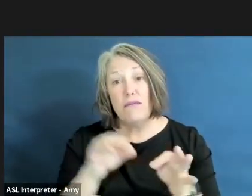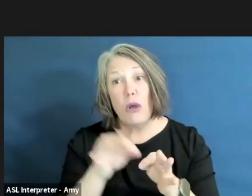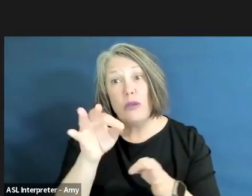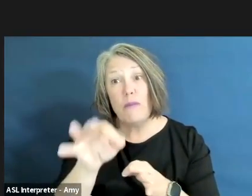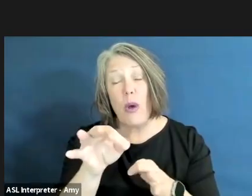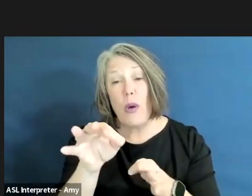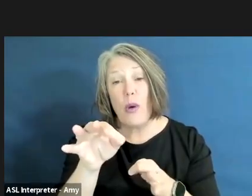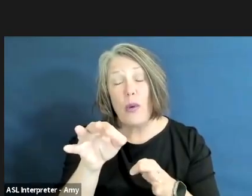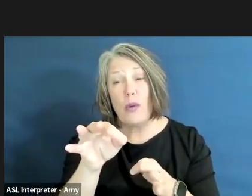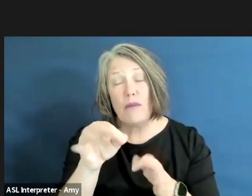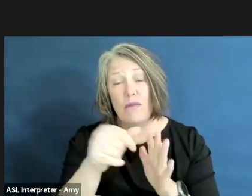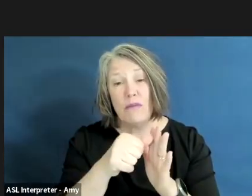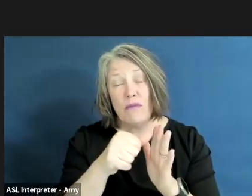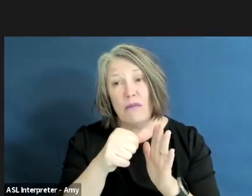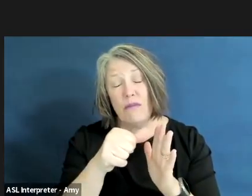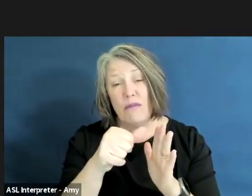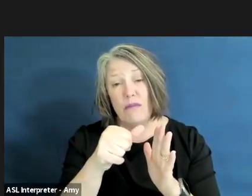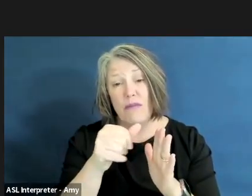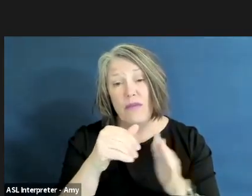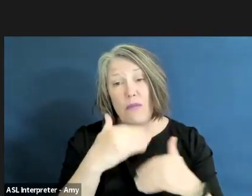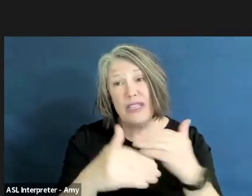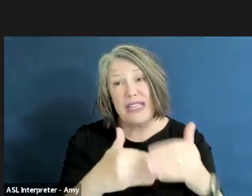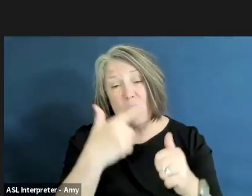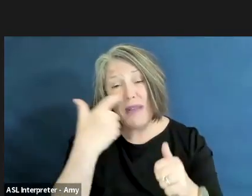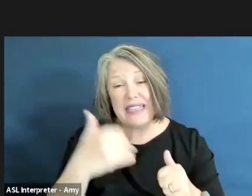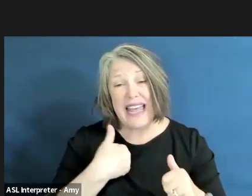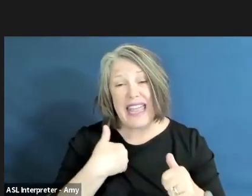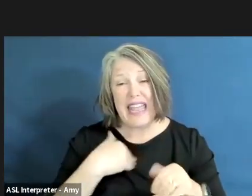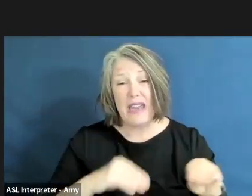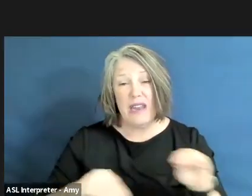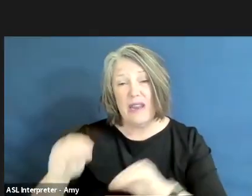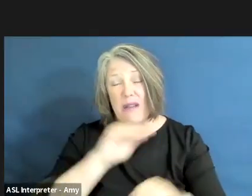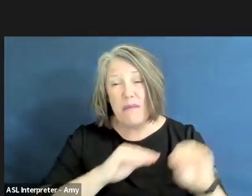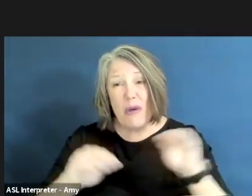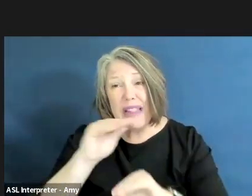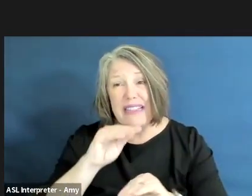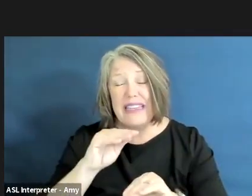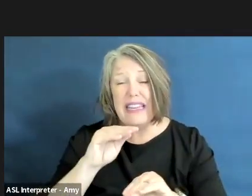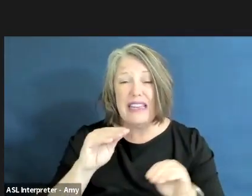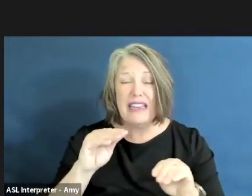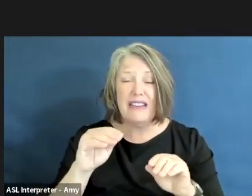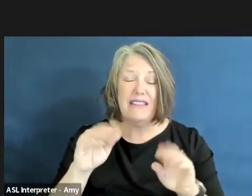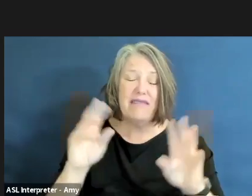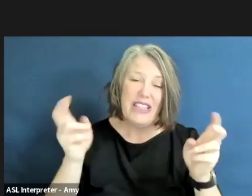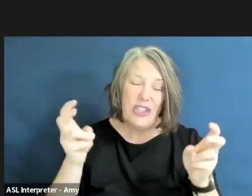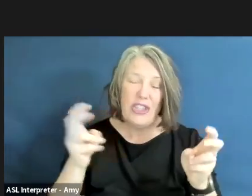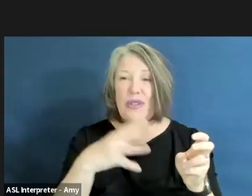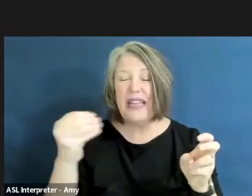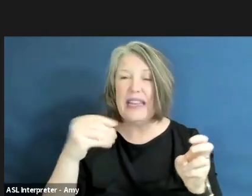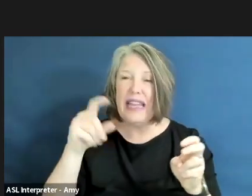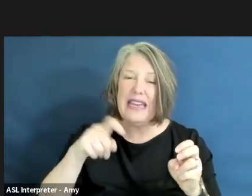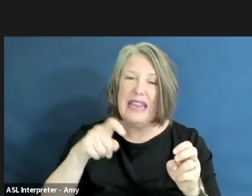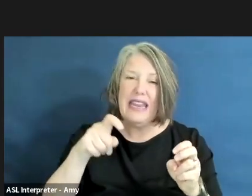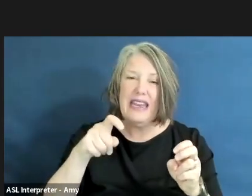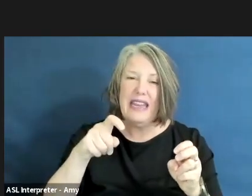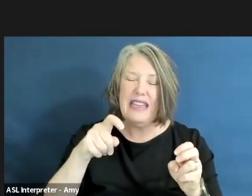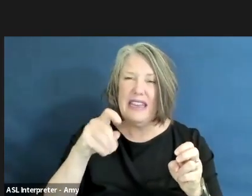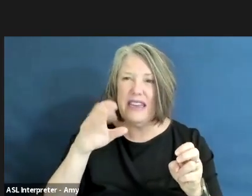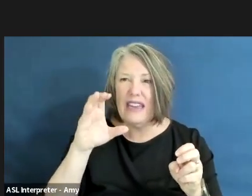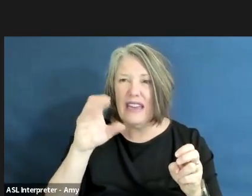mobility needs that needed to be addressed. I needed cortisone shots in my knees and cortisone in babies are not